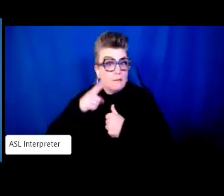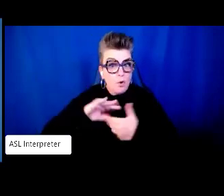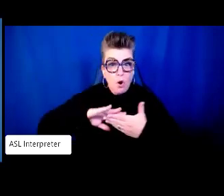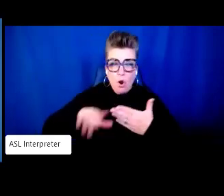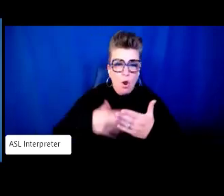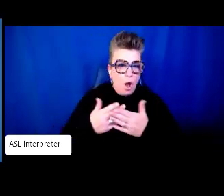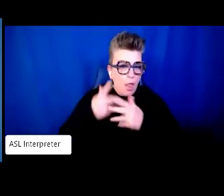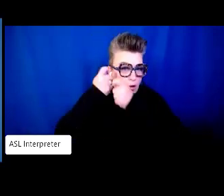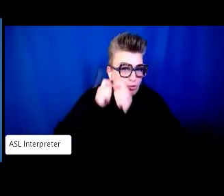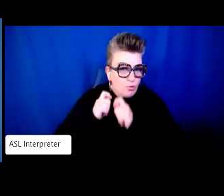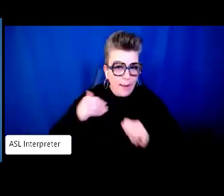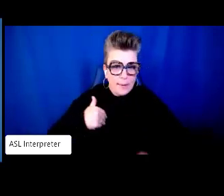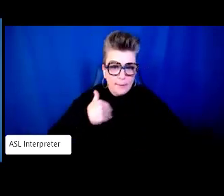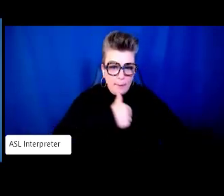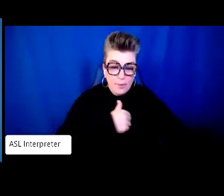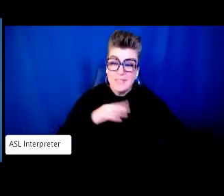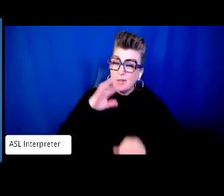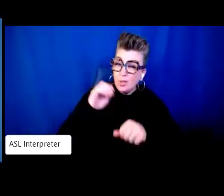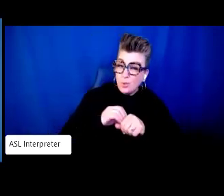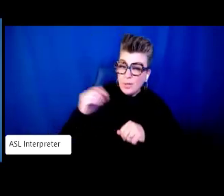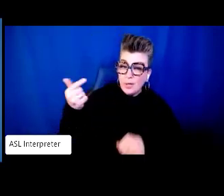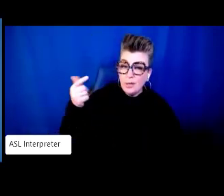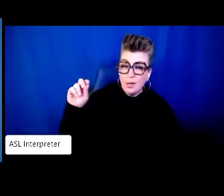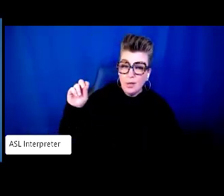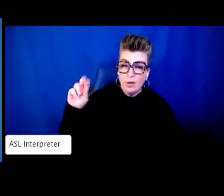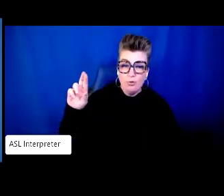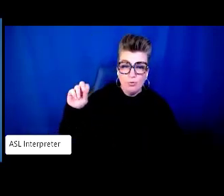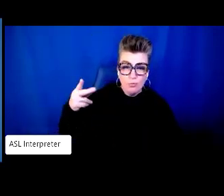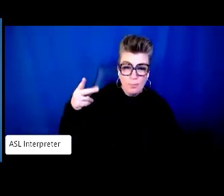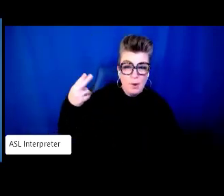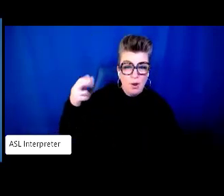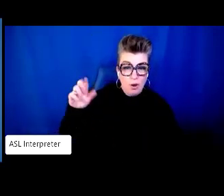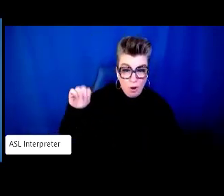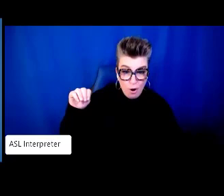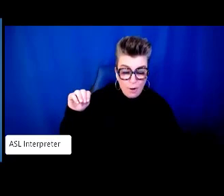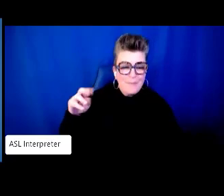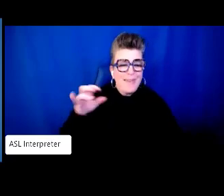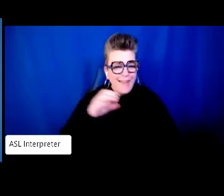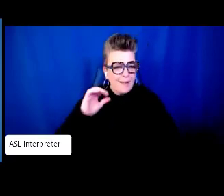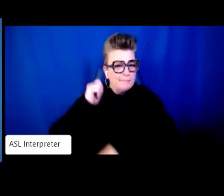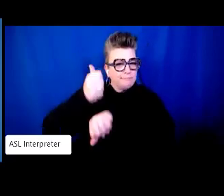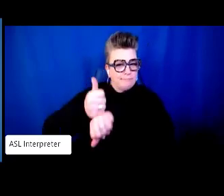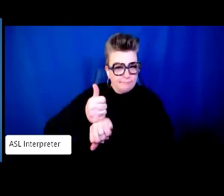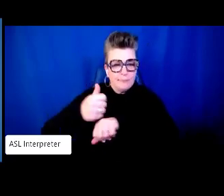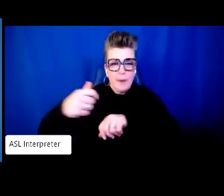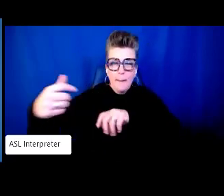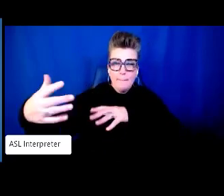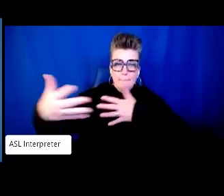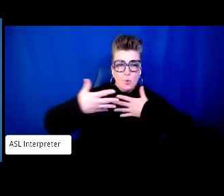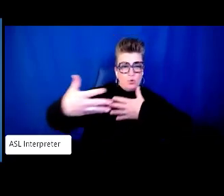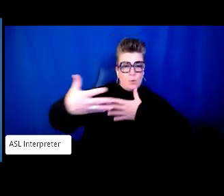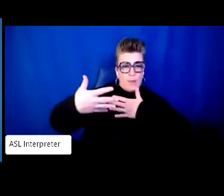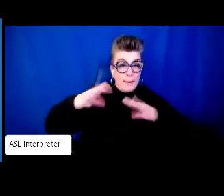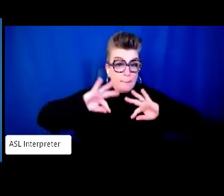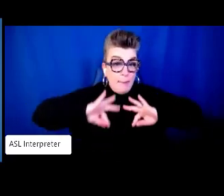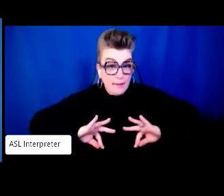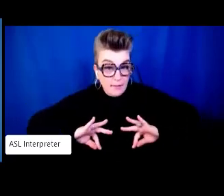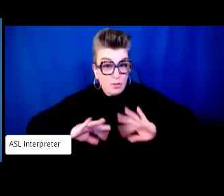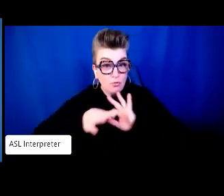and facilitate respectful and mutually beneficial partnerships with tribes. The supplemental information was developed in response